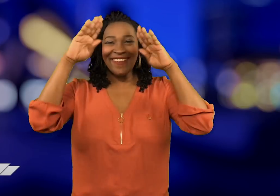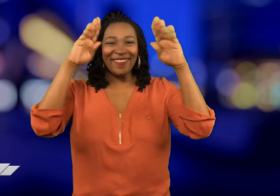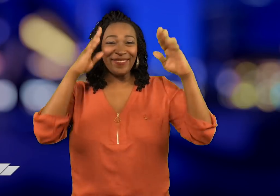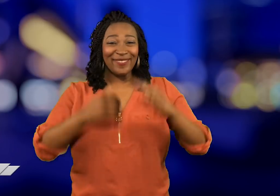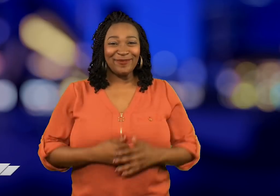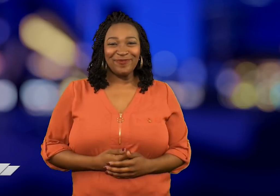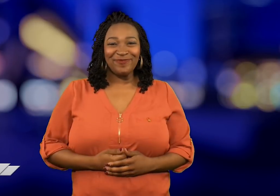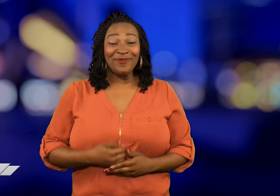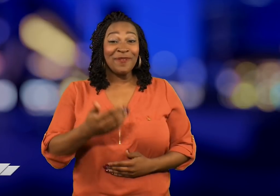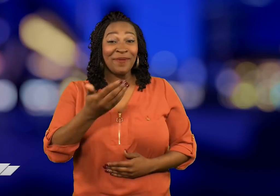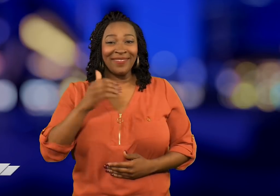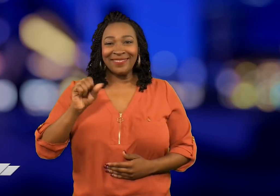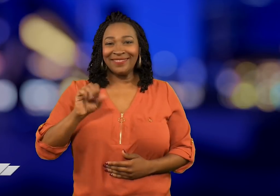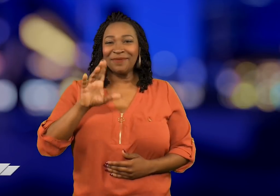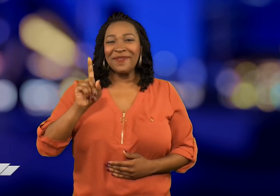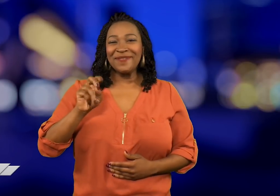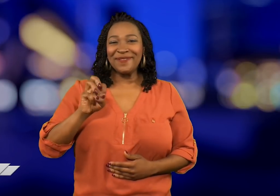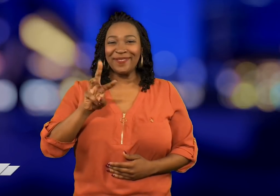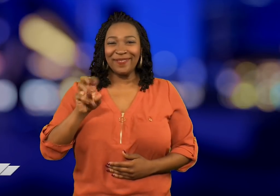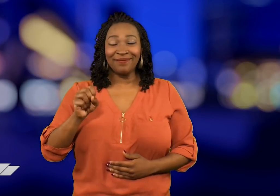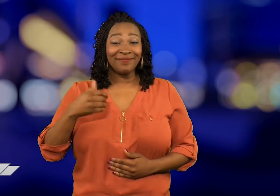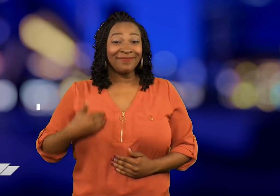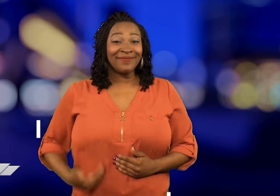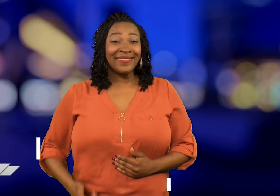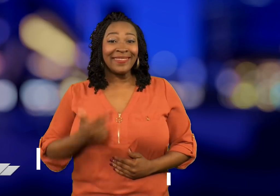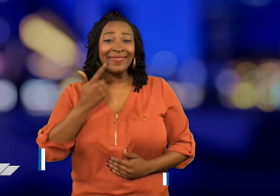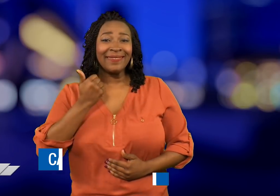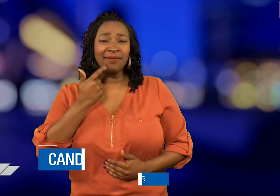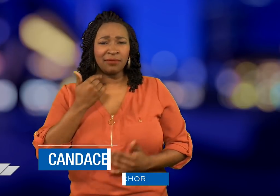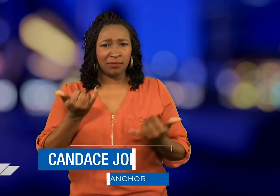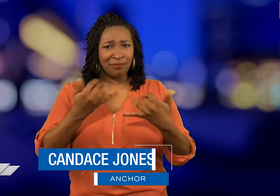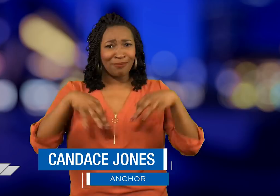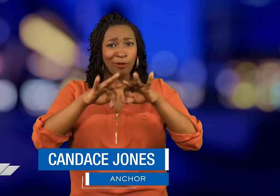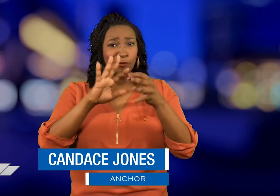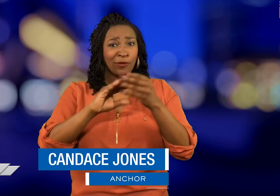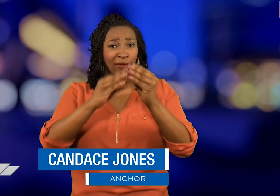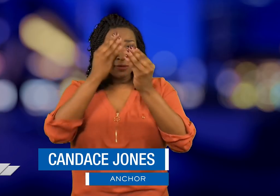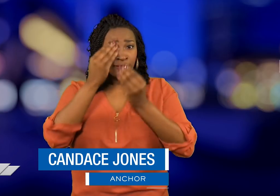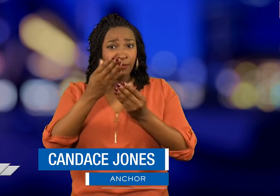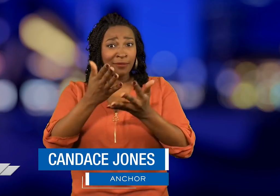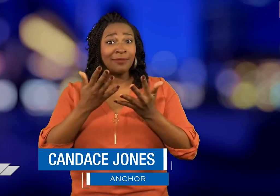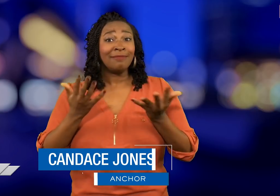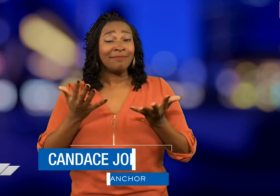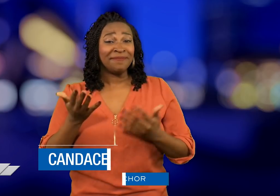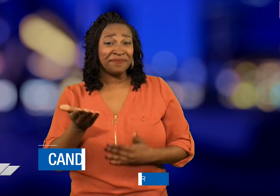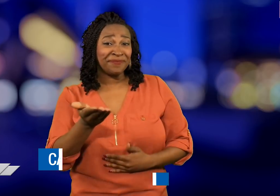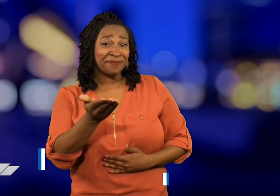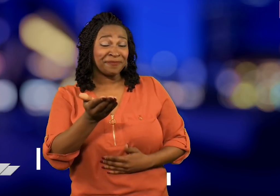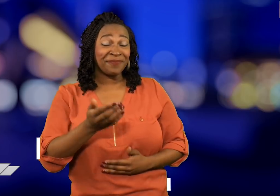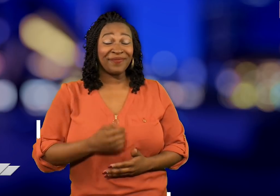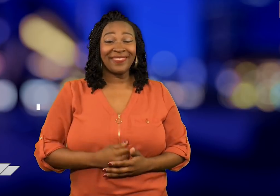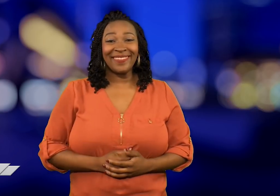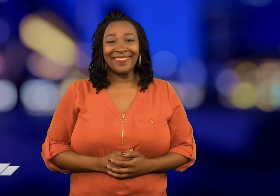Hello everyone. Welcome to Sign1News. I'm Candace Jones. Here are your top stories for today.